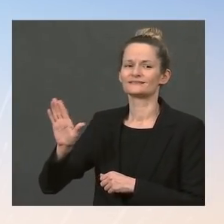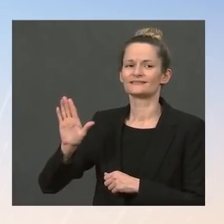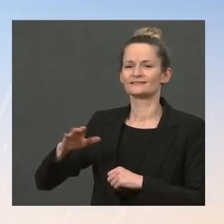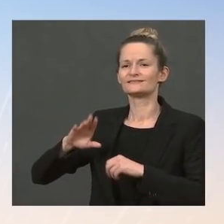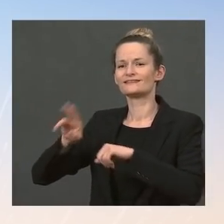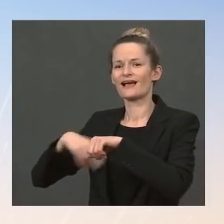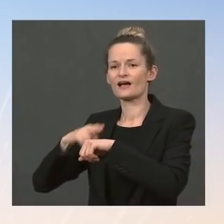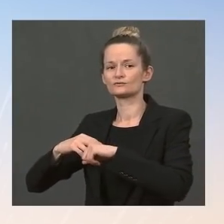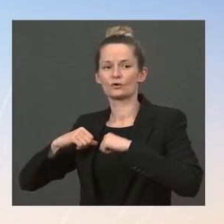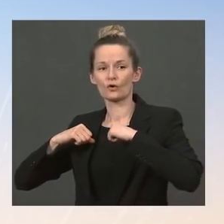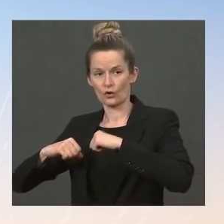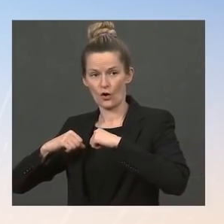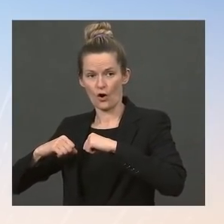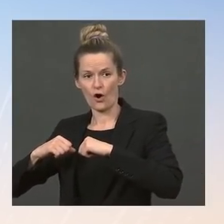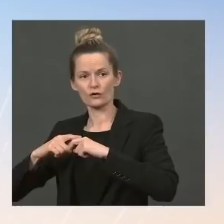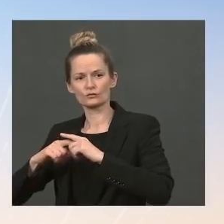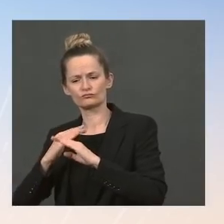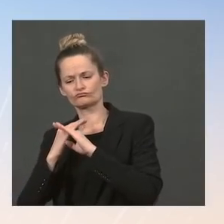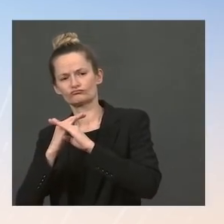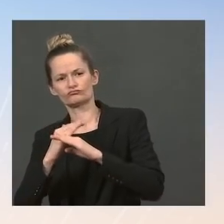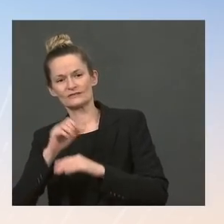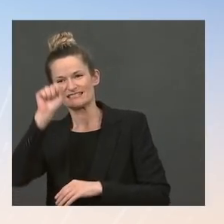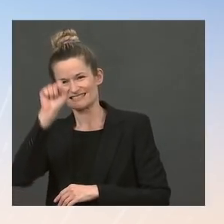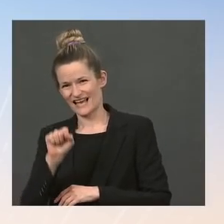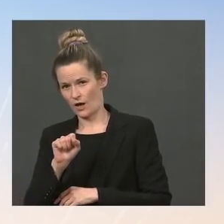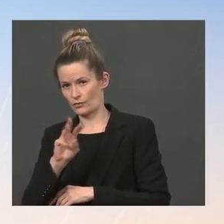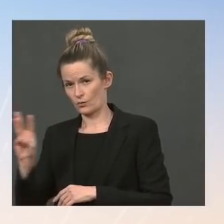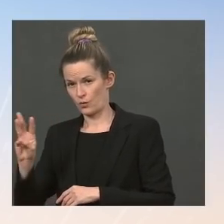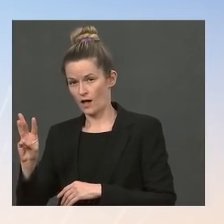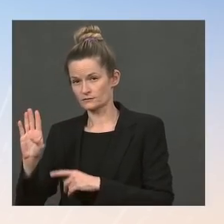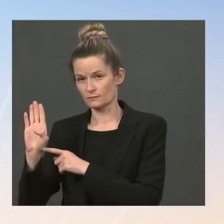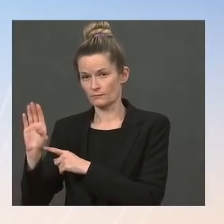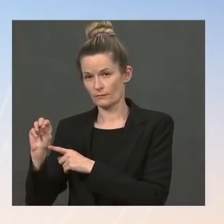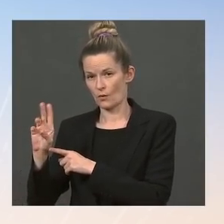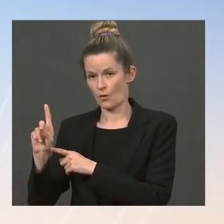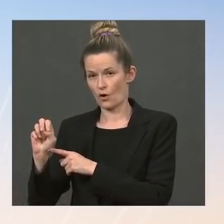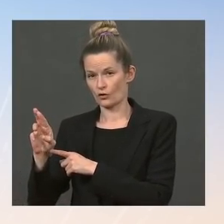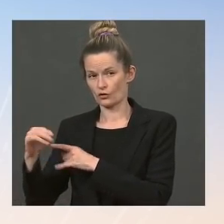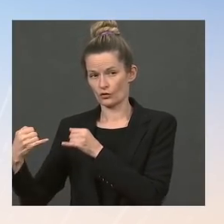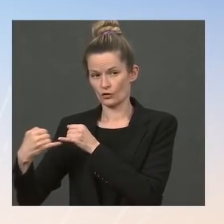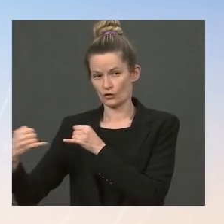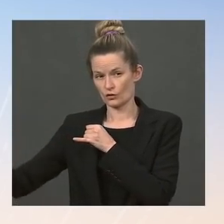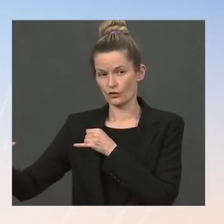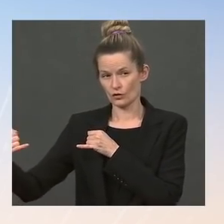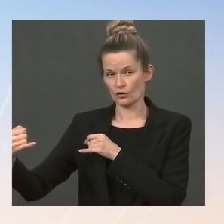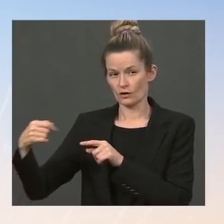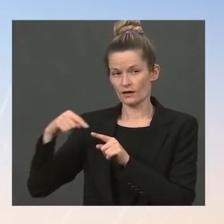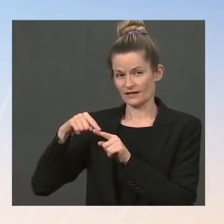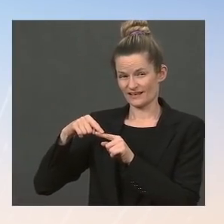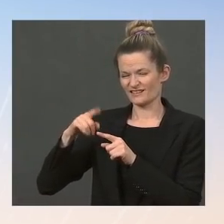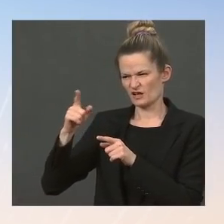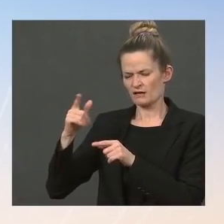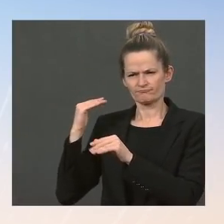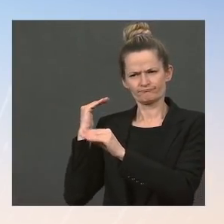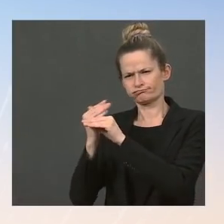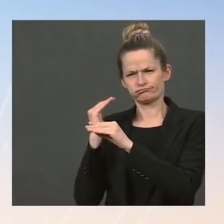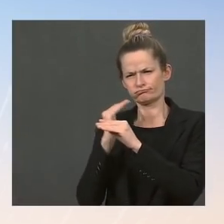along the southwest border. He issued that statement today. Just wondering if the administra- -- they also say that the Customs and Border Protection